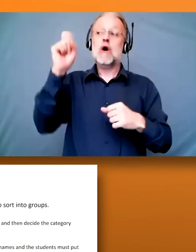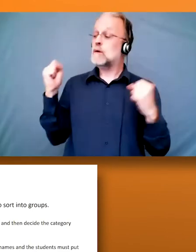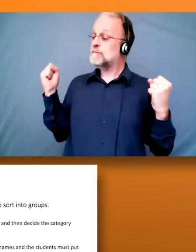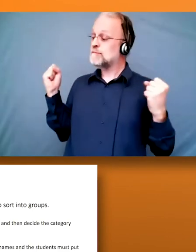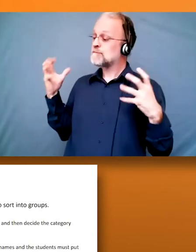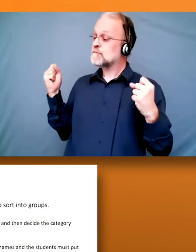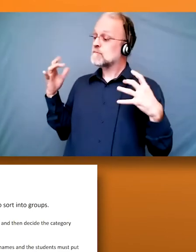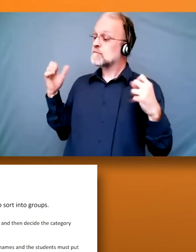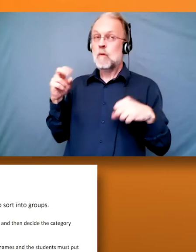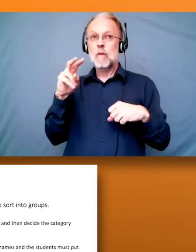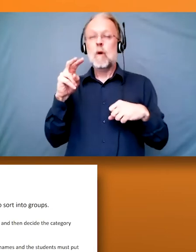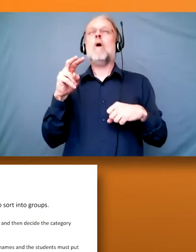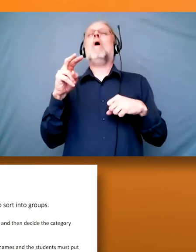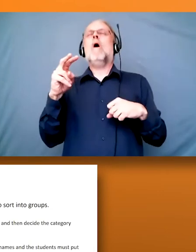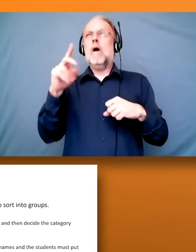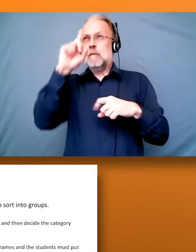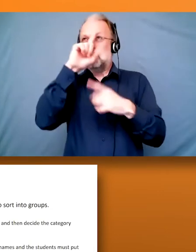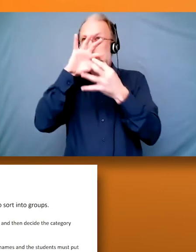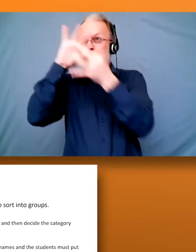as you're signing them or as they're reading them.